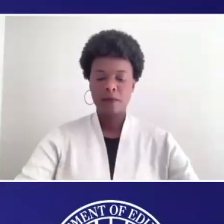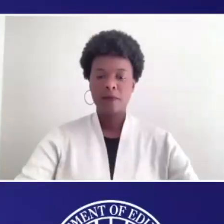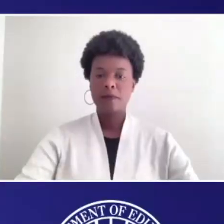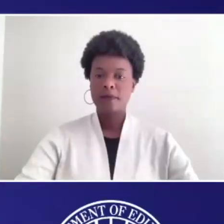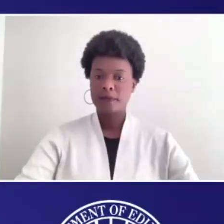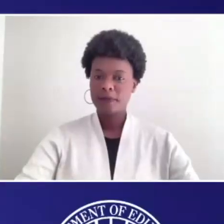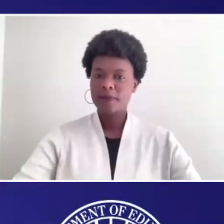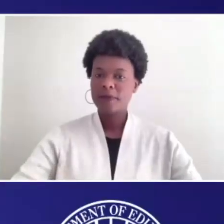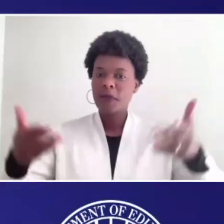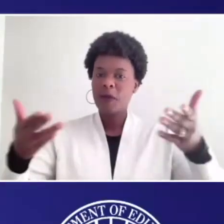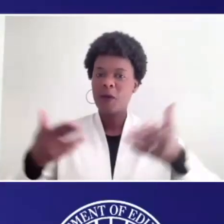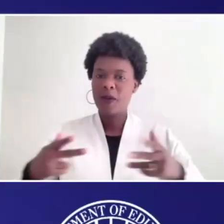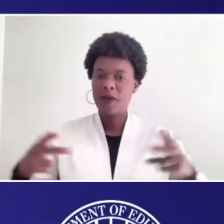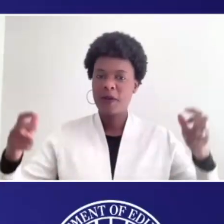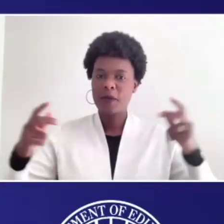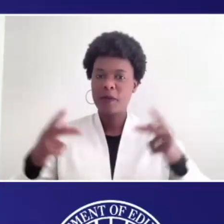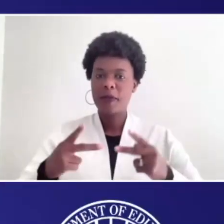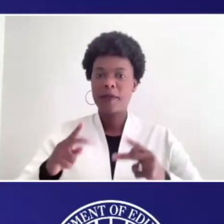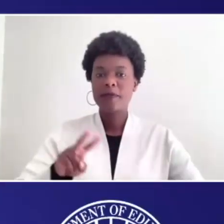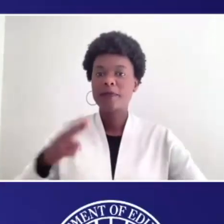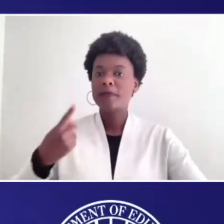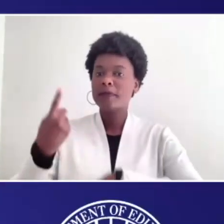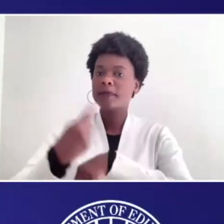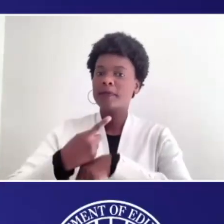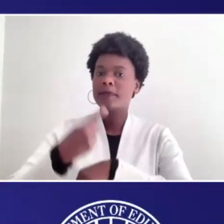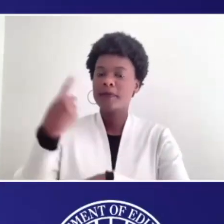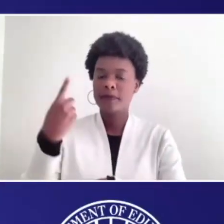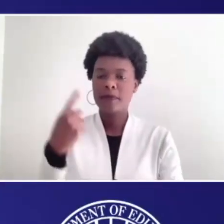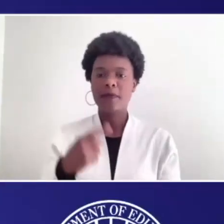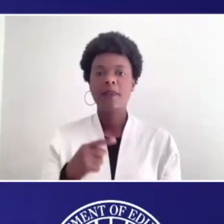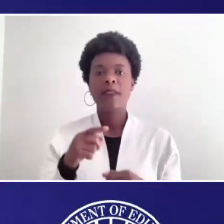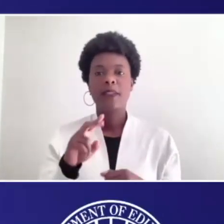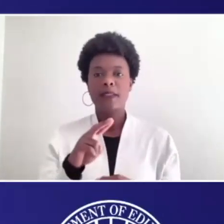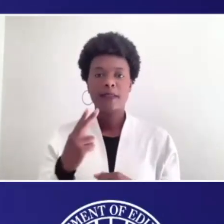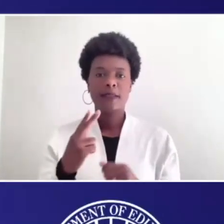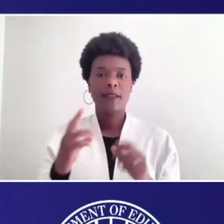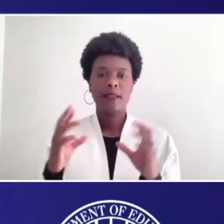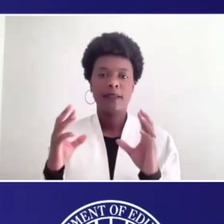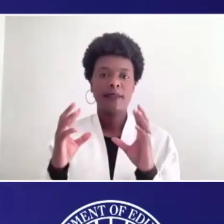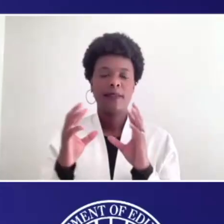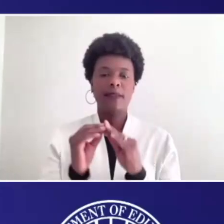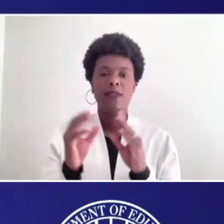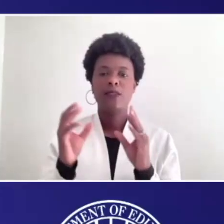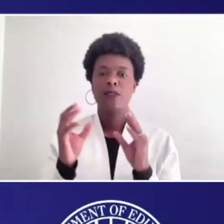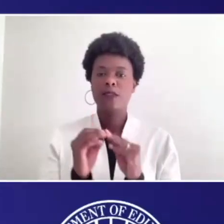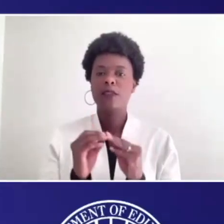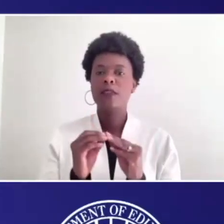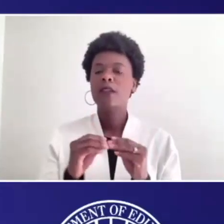Welcome back to day two of session two of our rulemaking committee work.